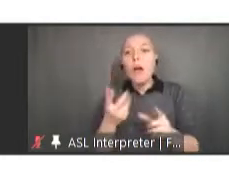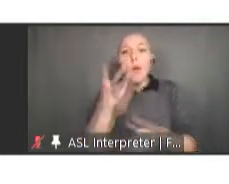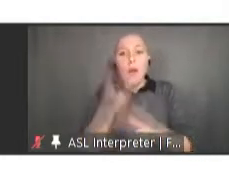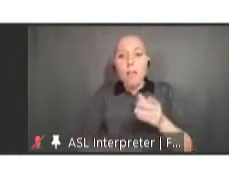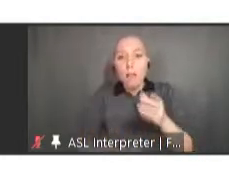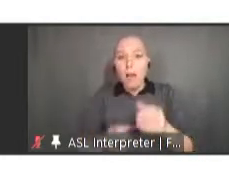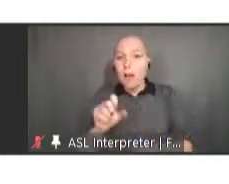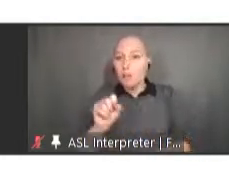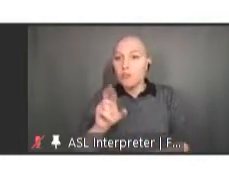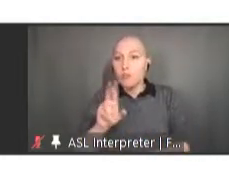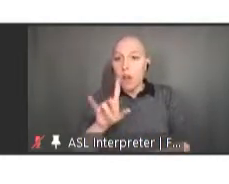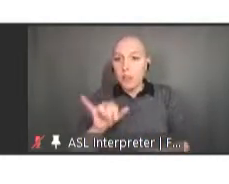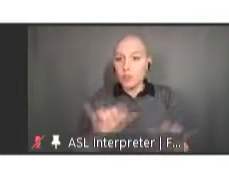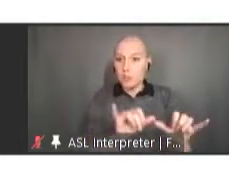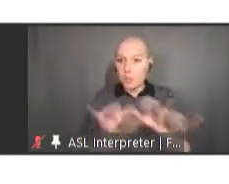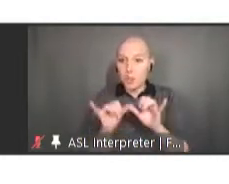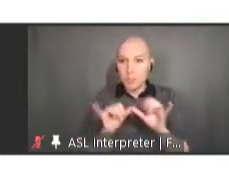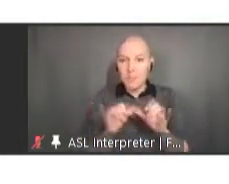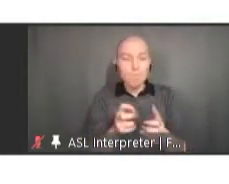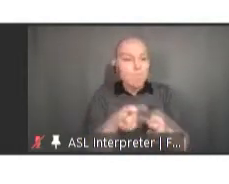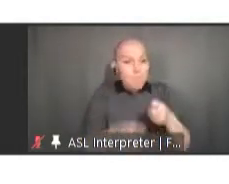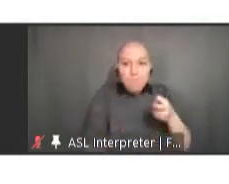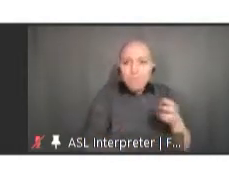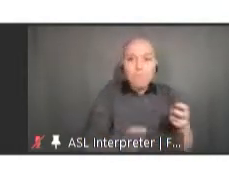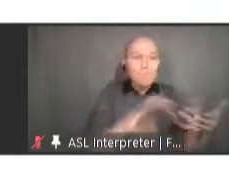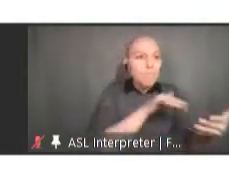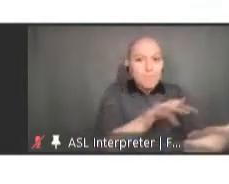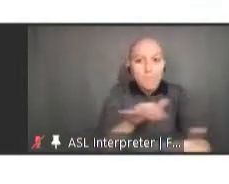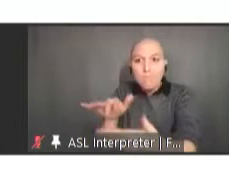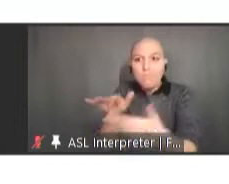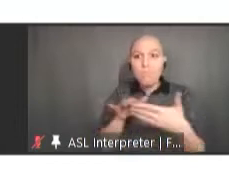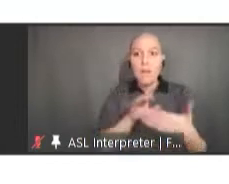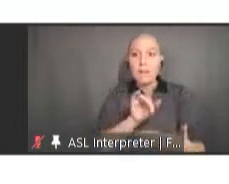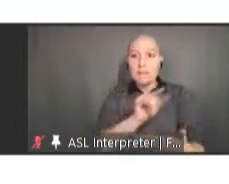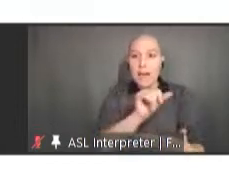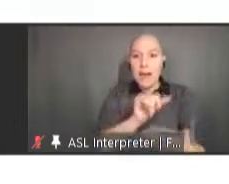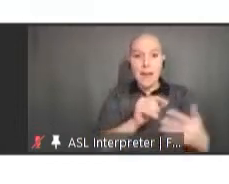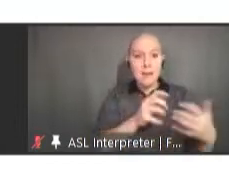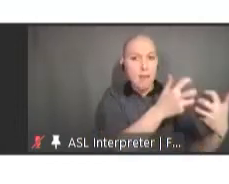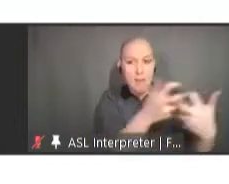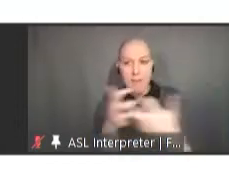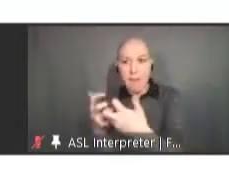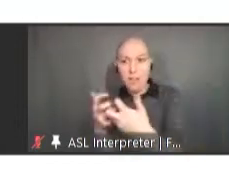data across studies and institutions. And that's really only for serology measurements. A correlate